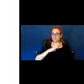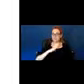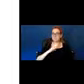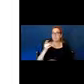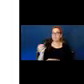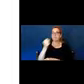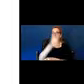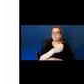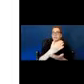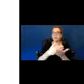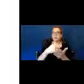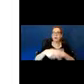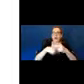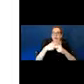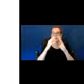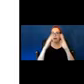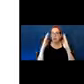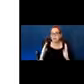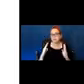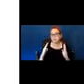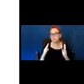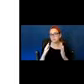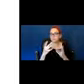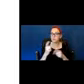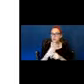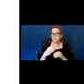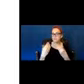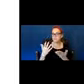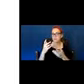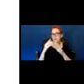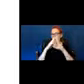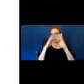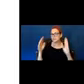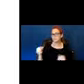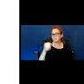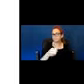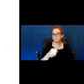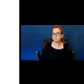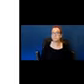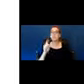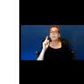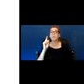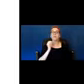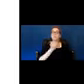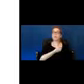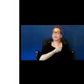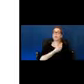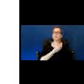But one of the things I'm most proud of is our affirm establishment in primary care.